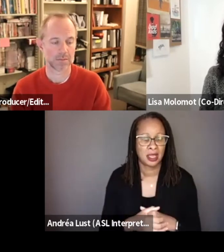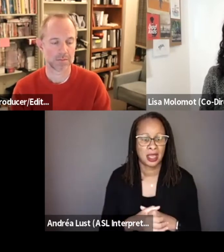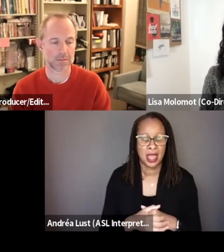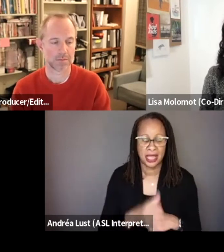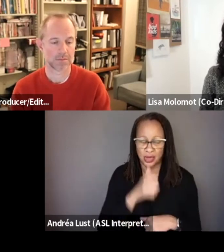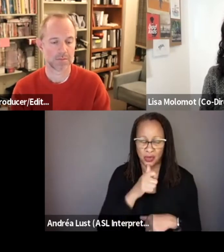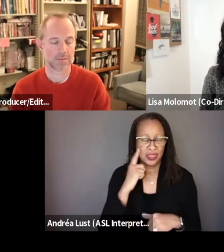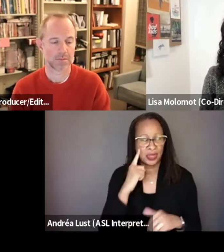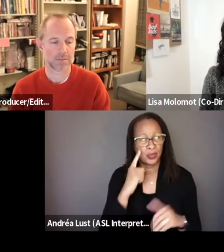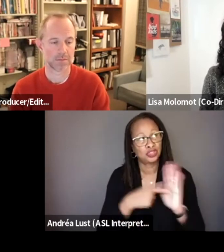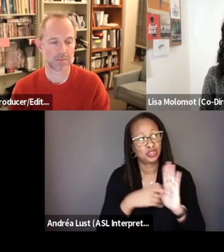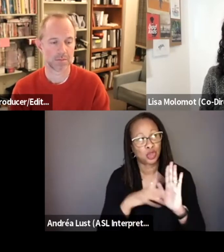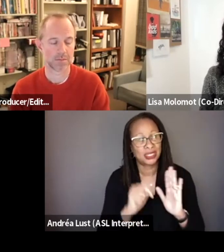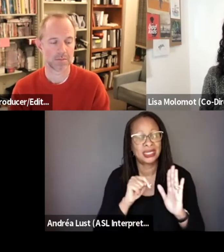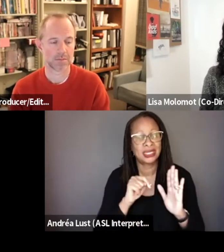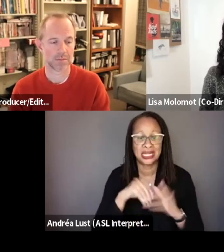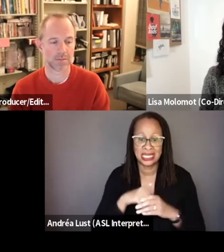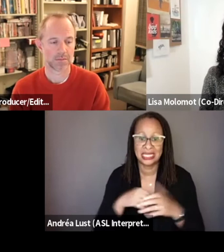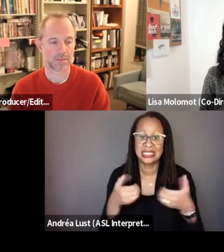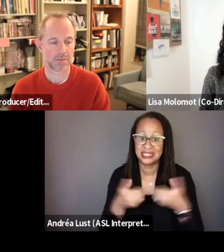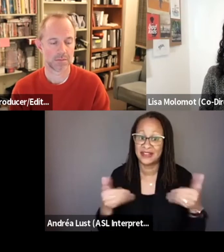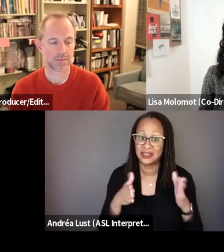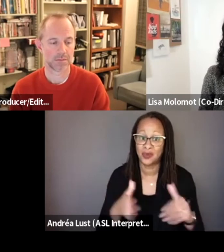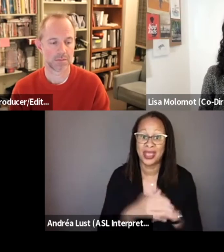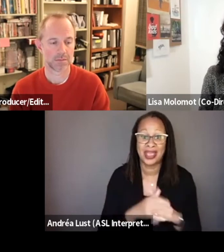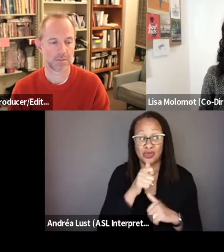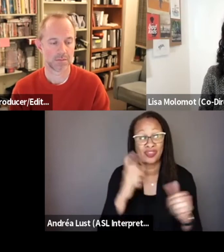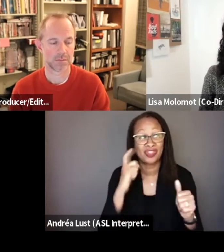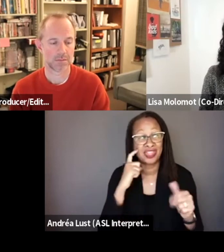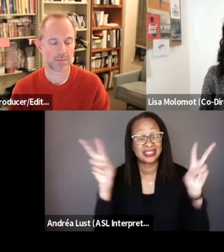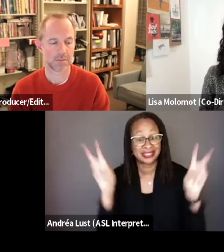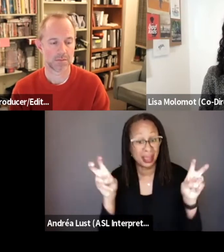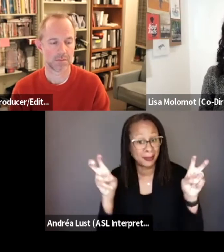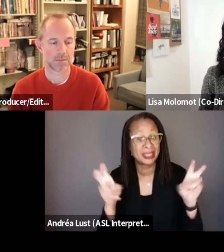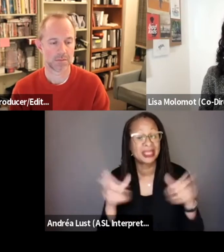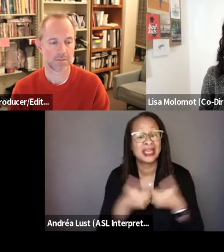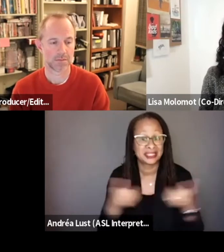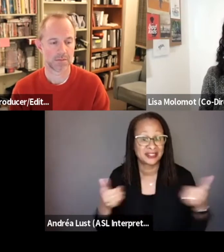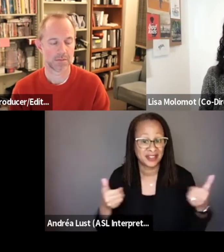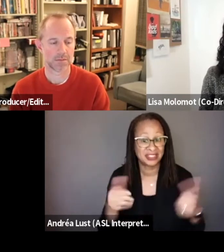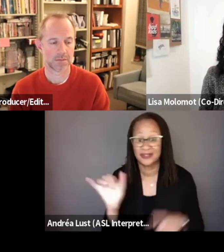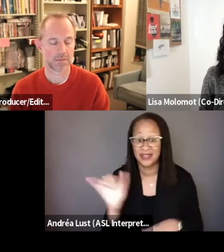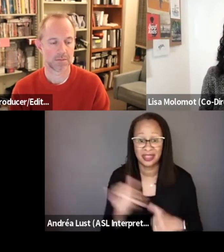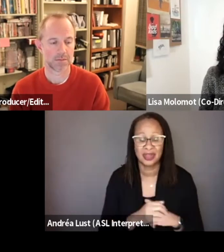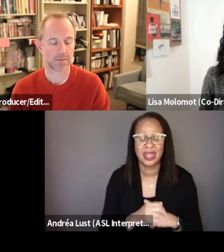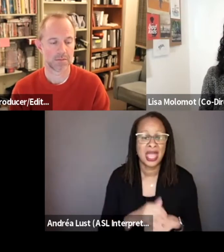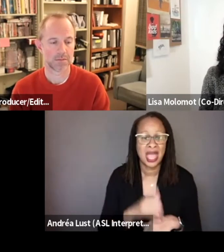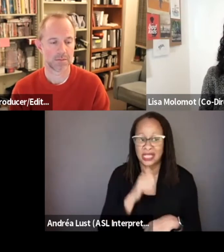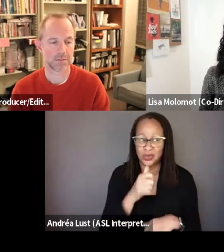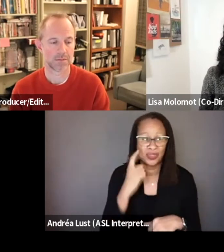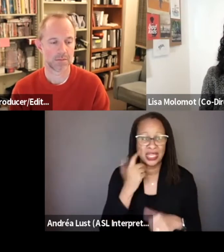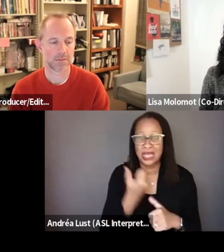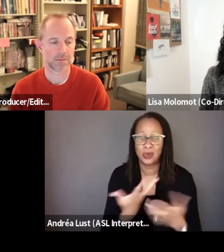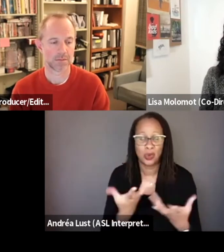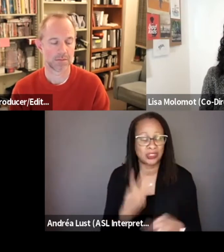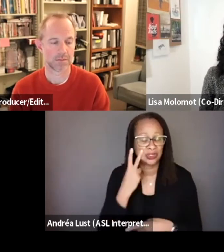and I don't think this topic is divisive. I don't think anyone wants people dying. So, you know,